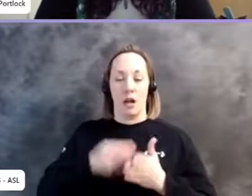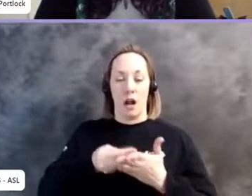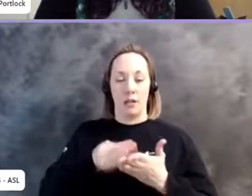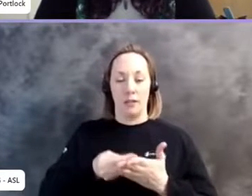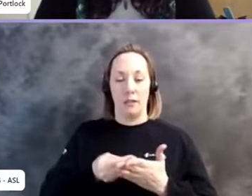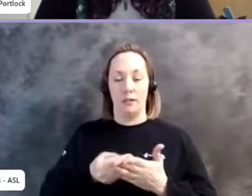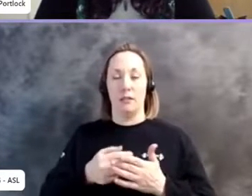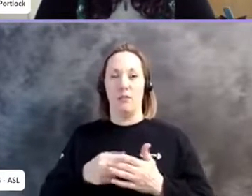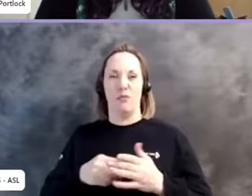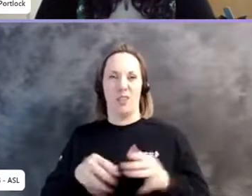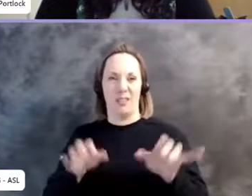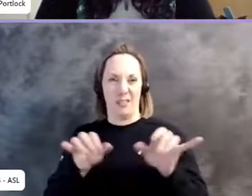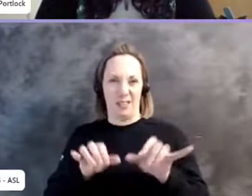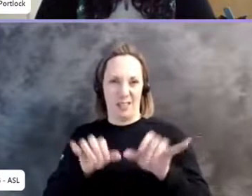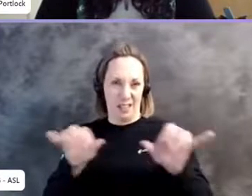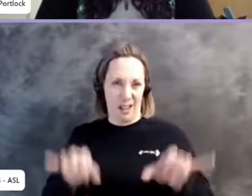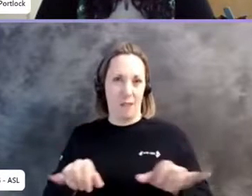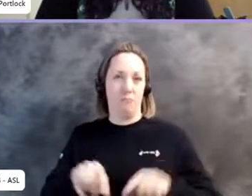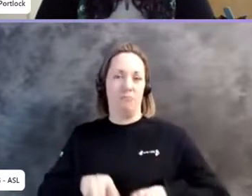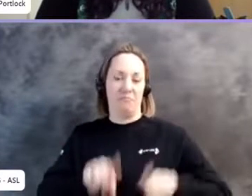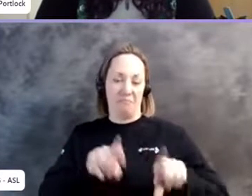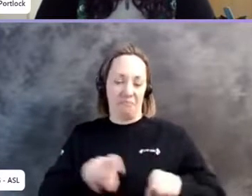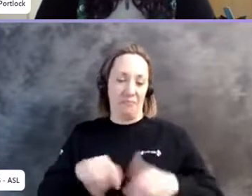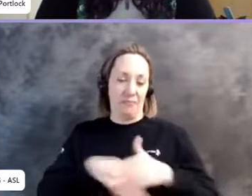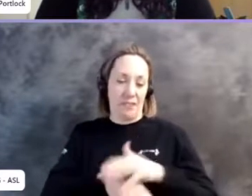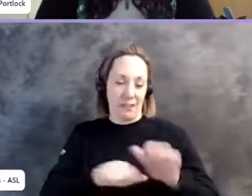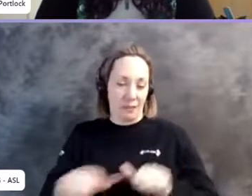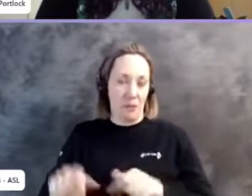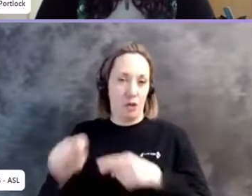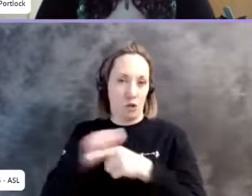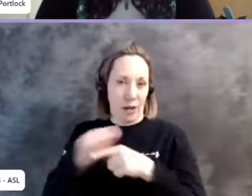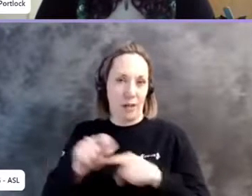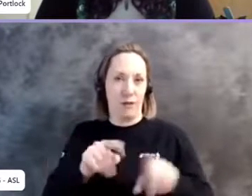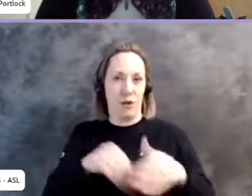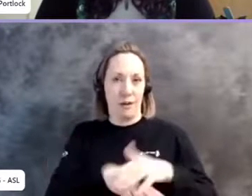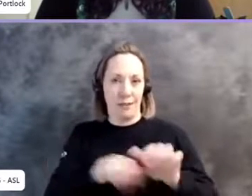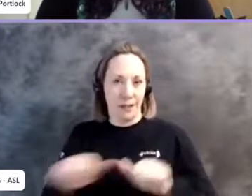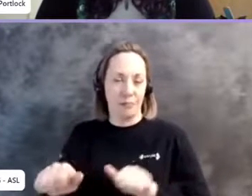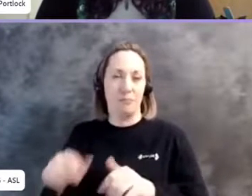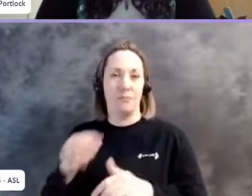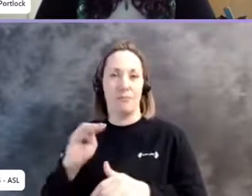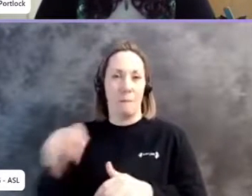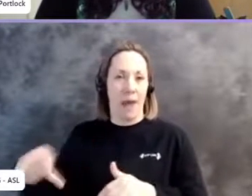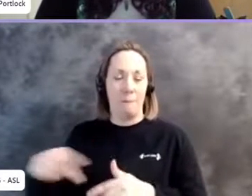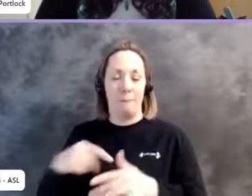that they can lap it back and realize that the cost difference between systemically testing for